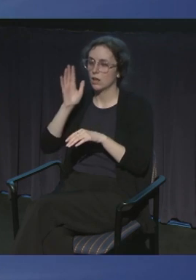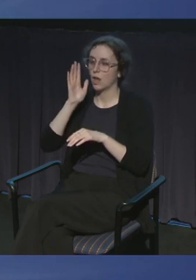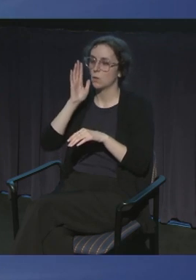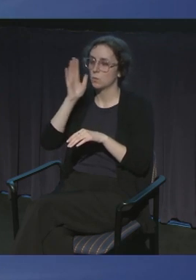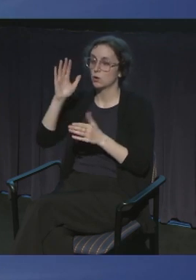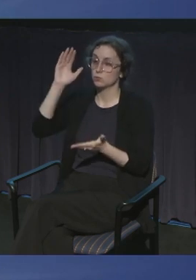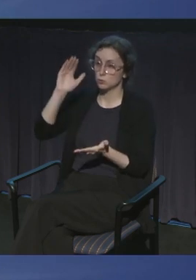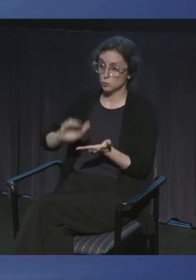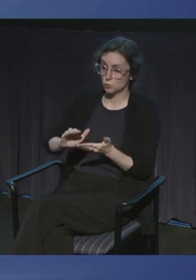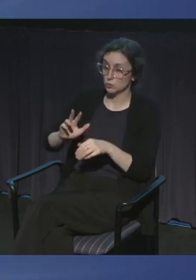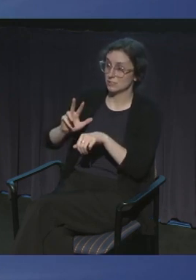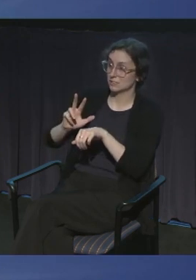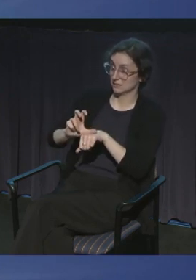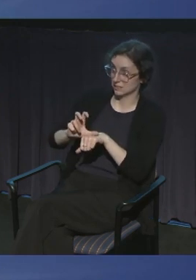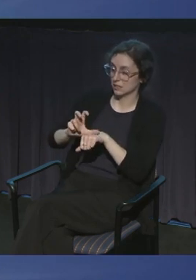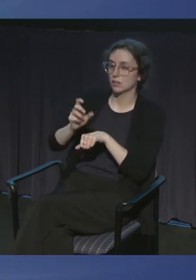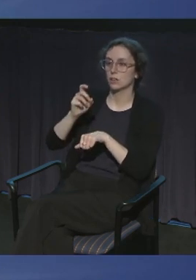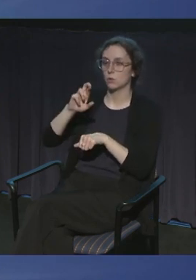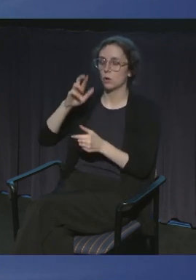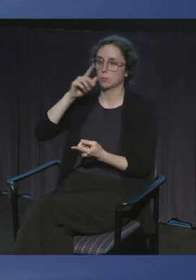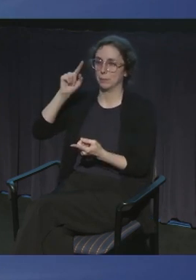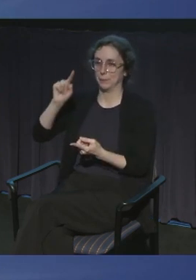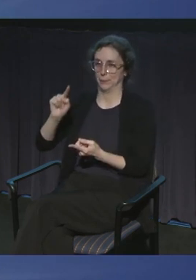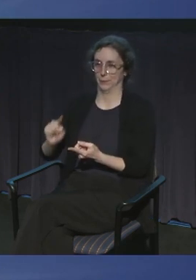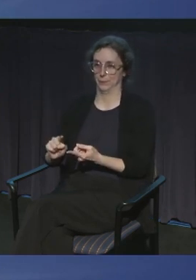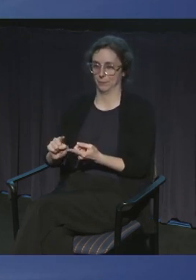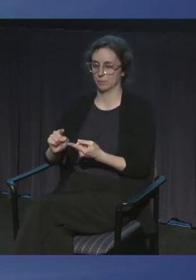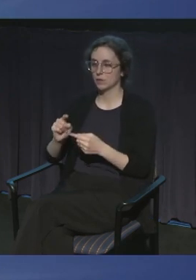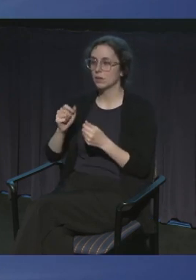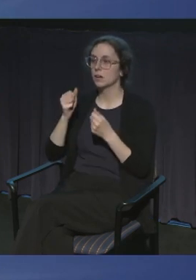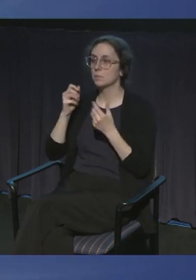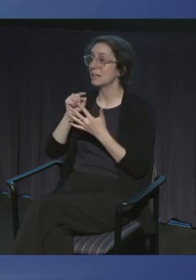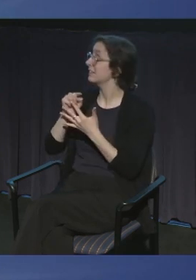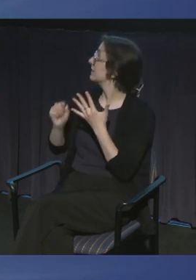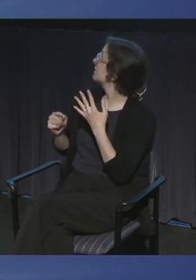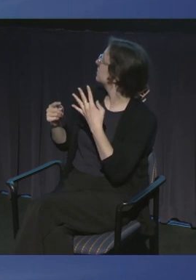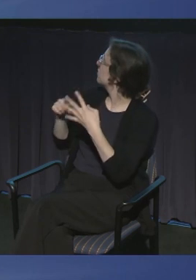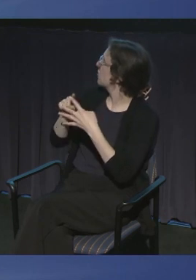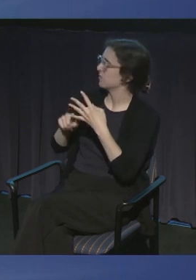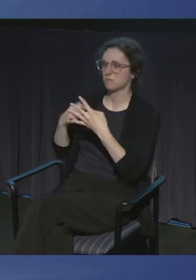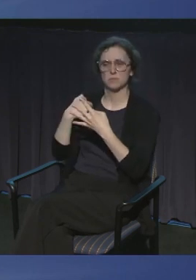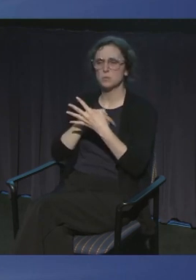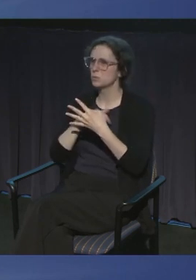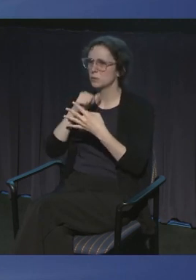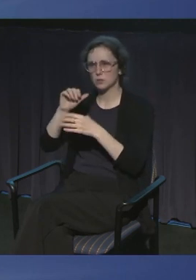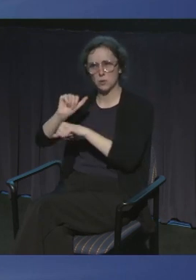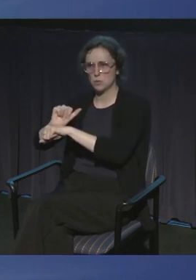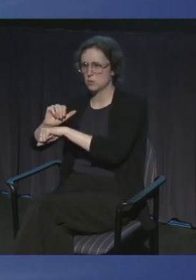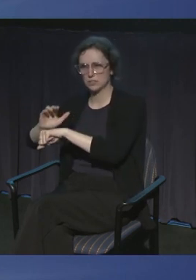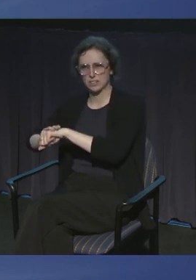INNATE IMMUNE RECEPTORS AND IT TURNS OUT THAT MANY ARE REDUCED AND ATTENUATED IN MANY OF THEM WE DO NOT WORK ON, BUT OTHER PEOPLE HAVE FOUND THAT THE